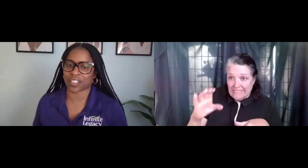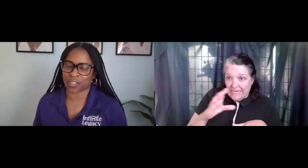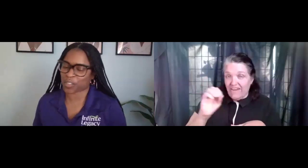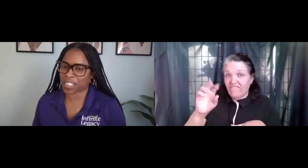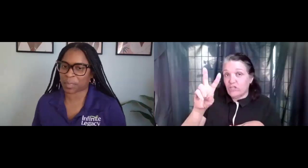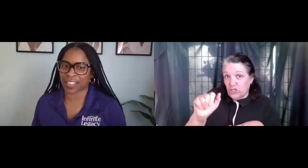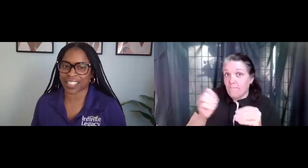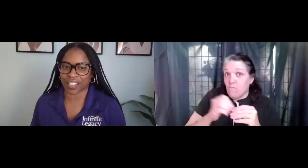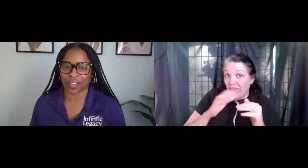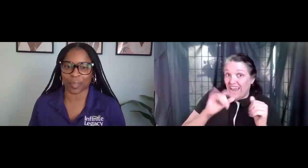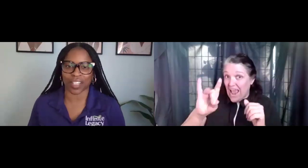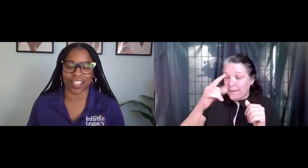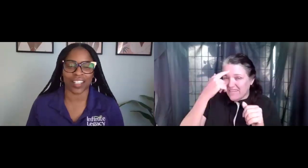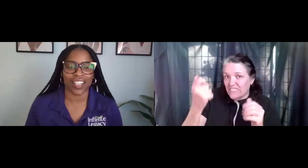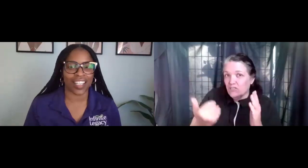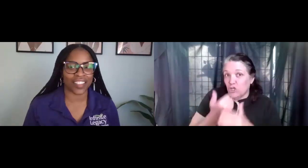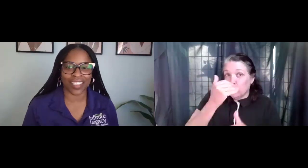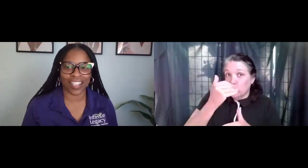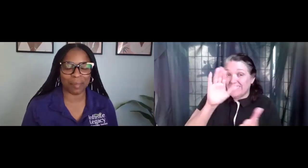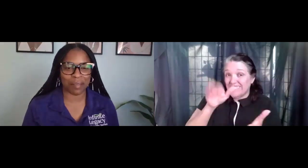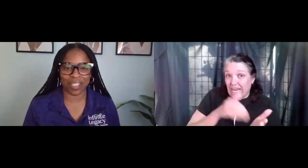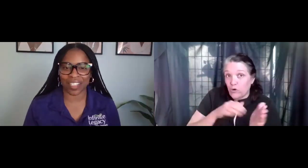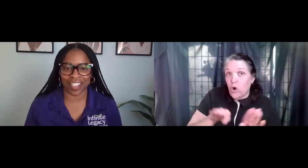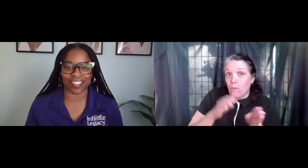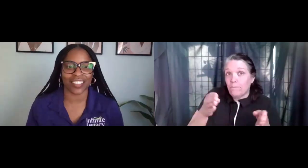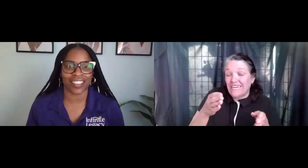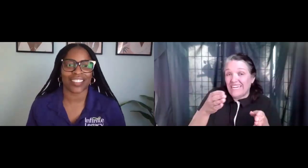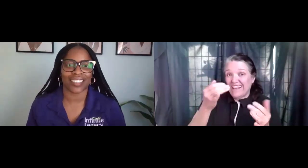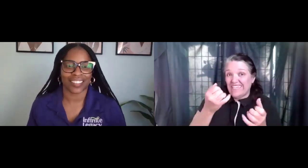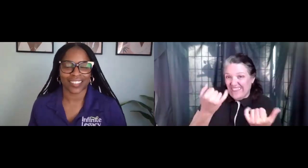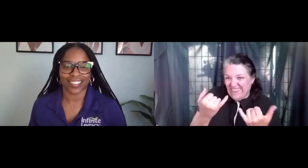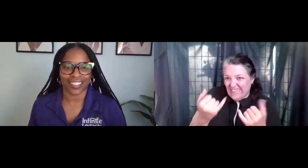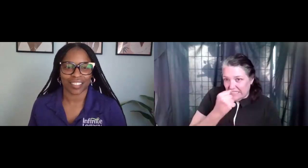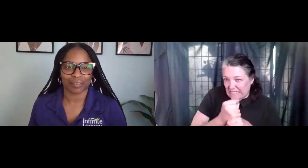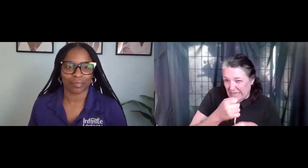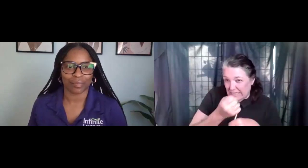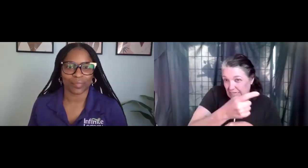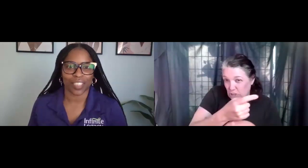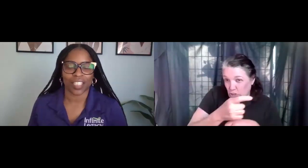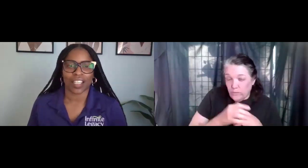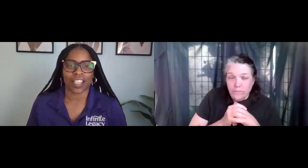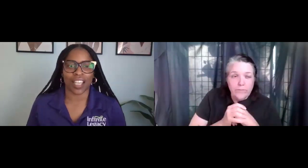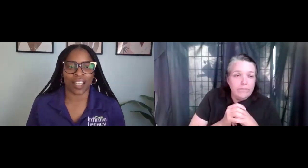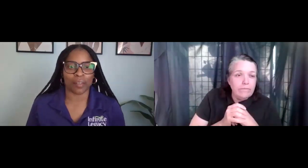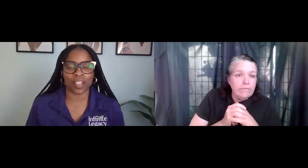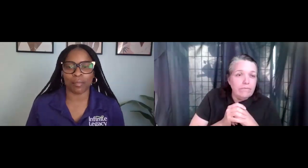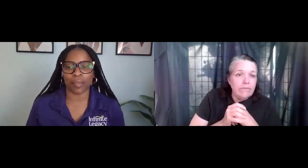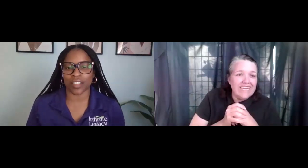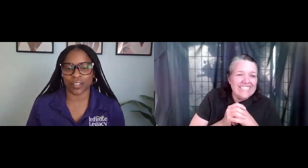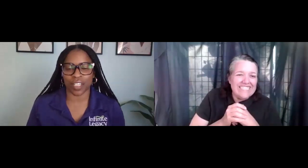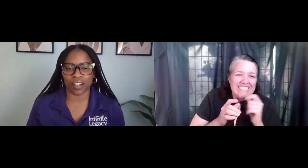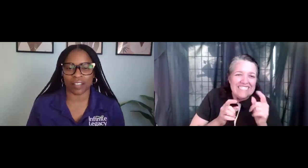a new transplant center opening in the upcoming year and what do we do here at